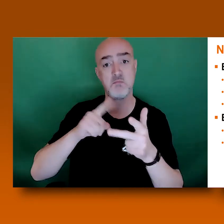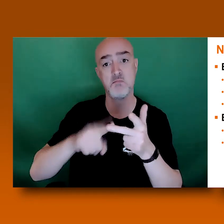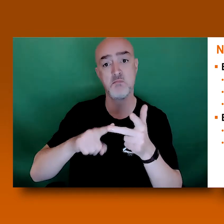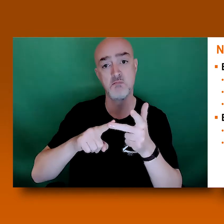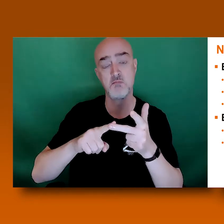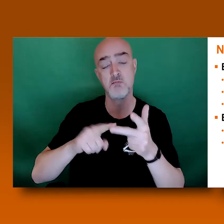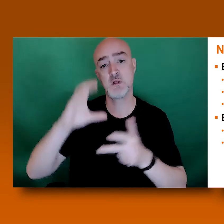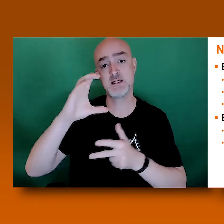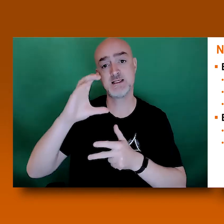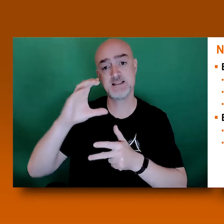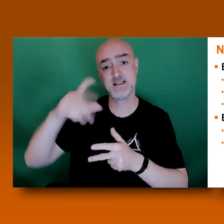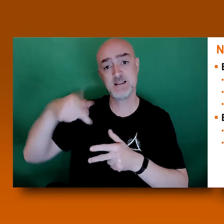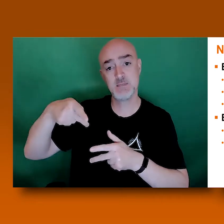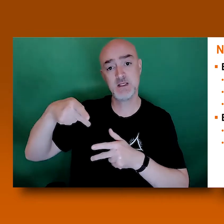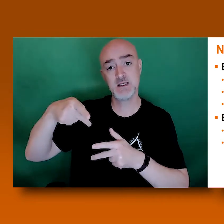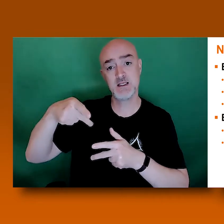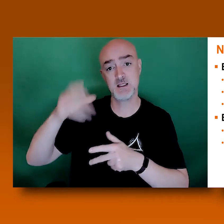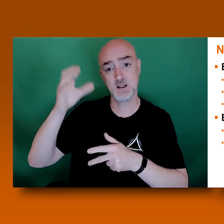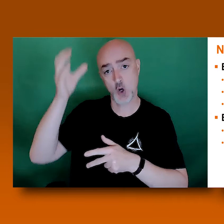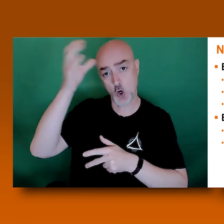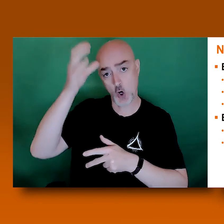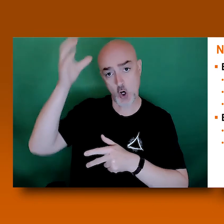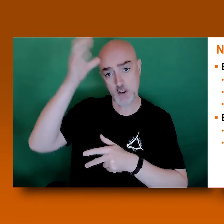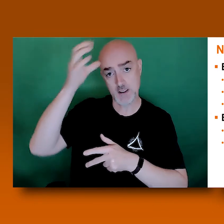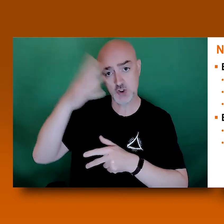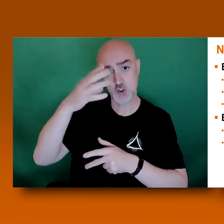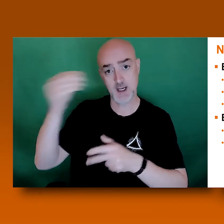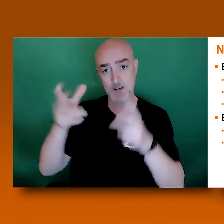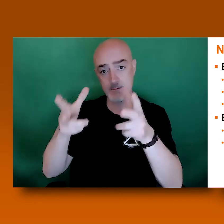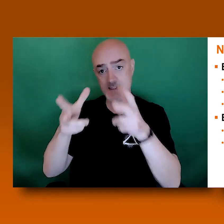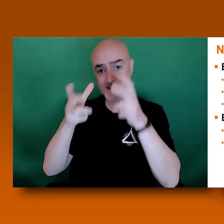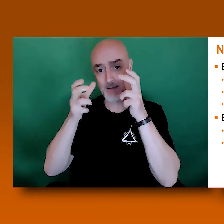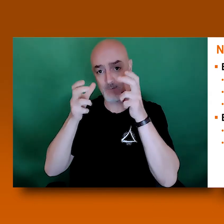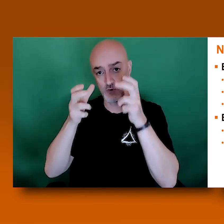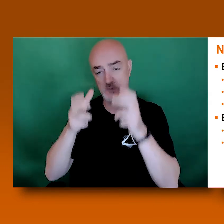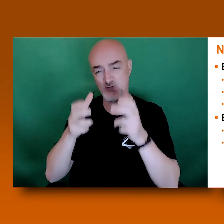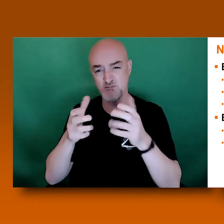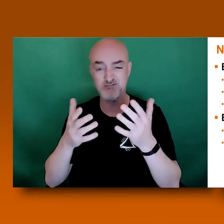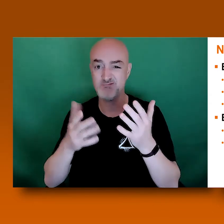And then the third being cognition and perception, which we label CP.